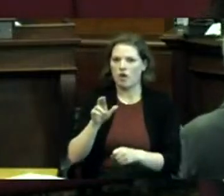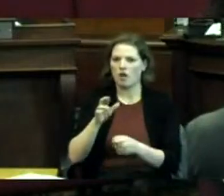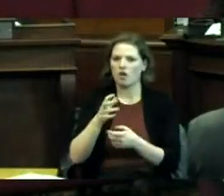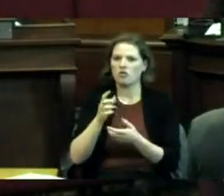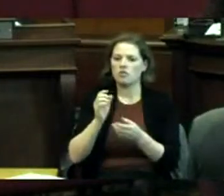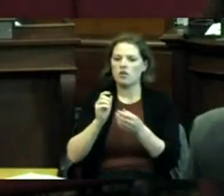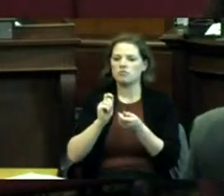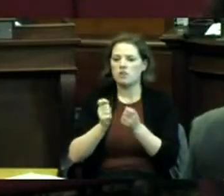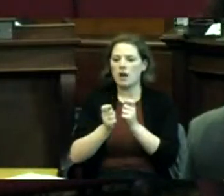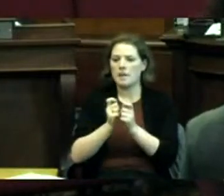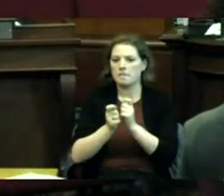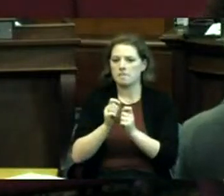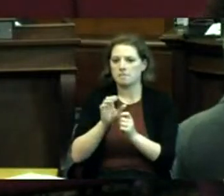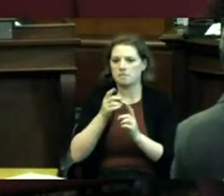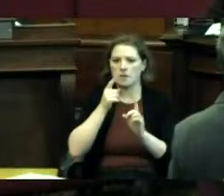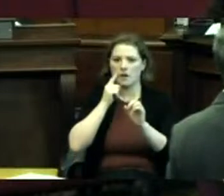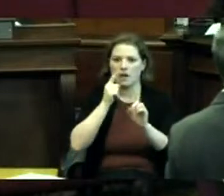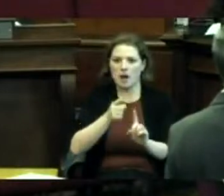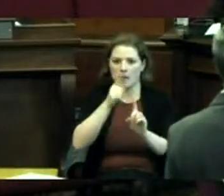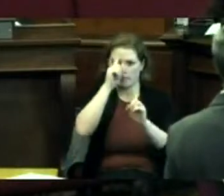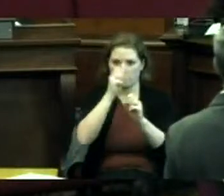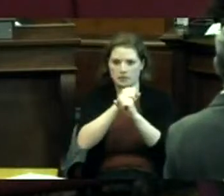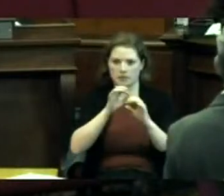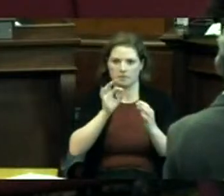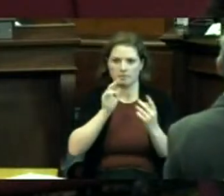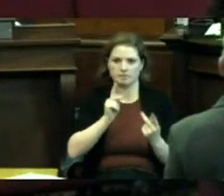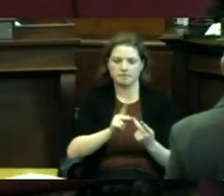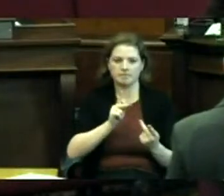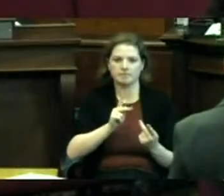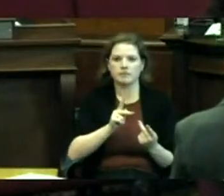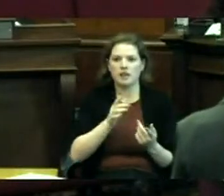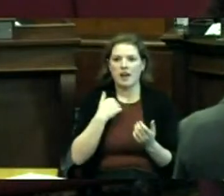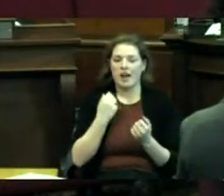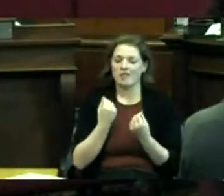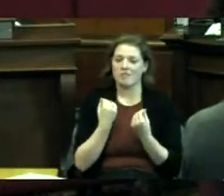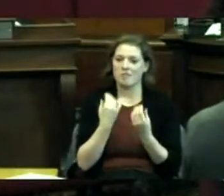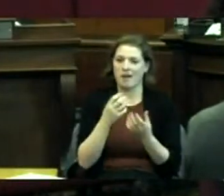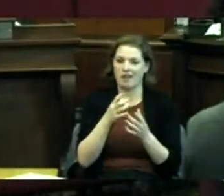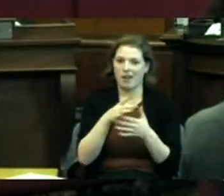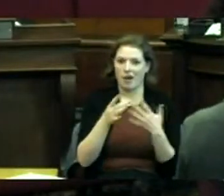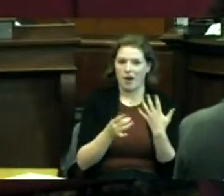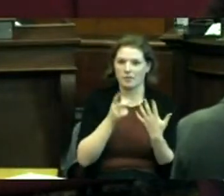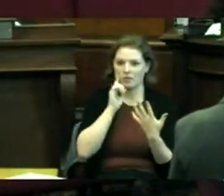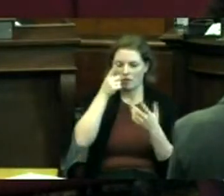We had a reservoir optimization study performed, and it looked